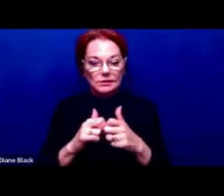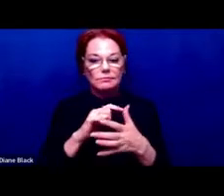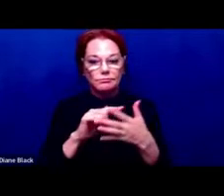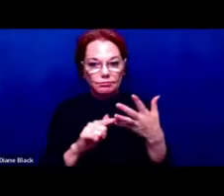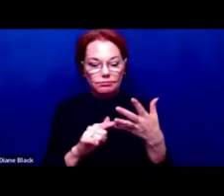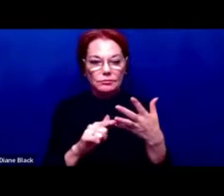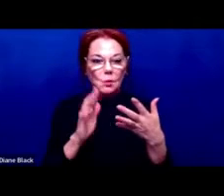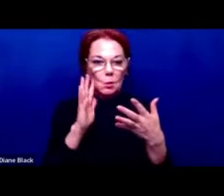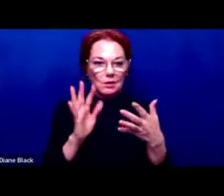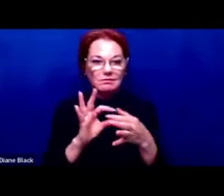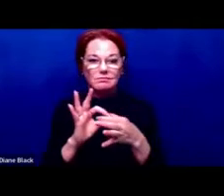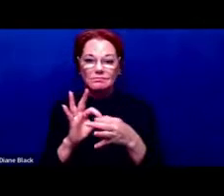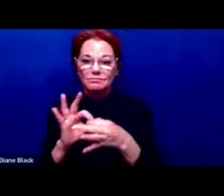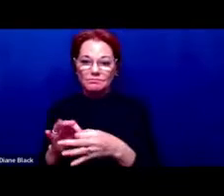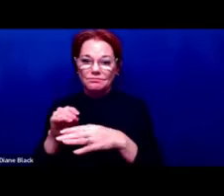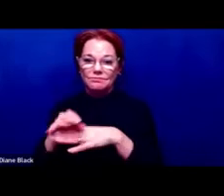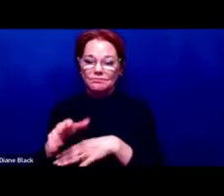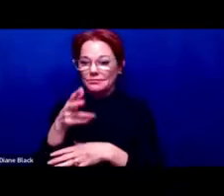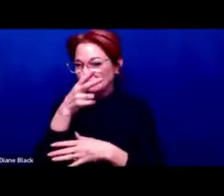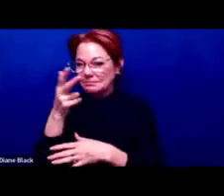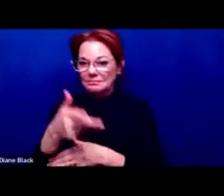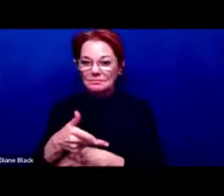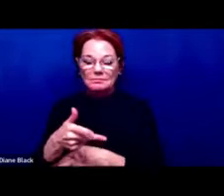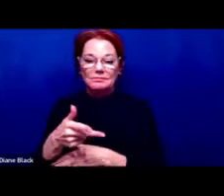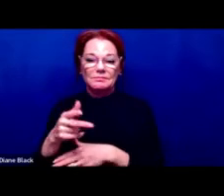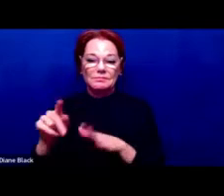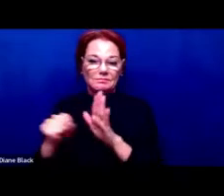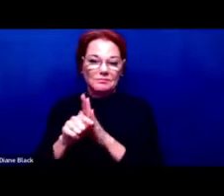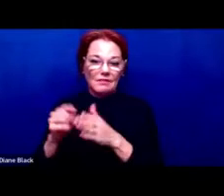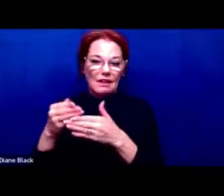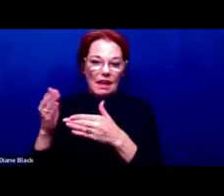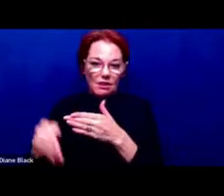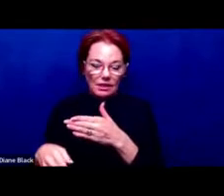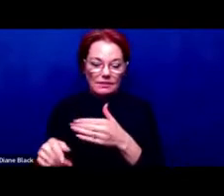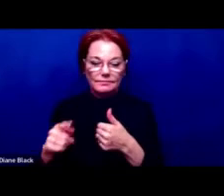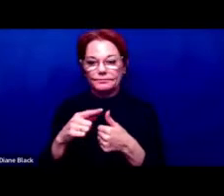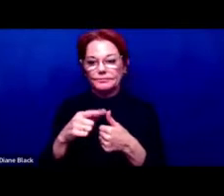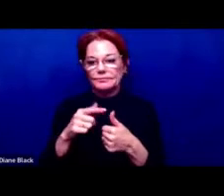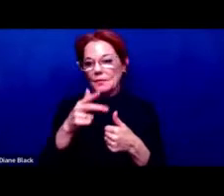poor outcomes such as reported poor quality of life, you know,